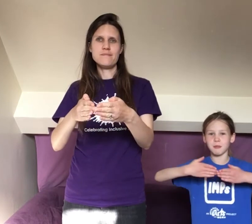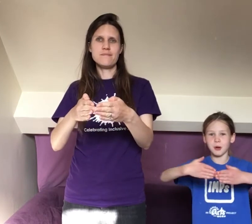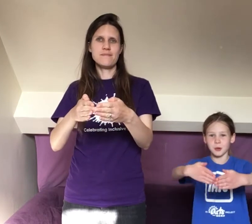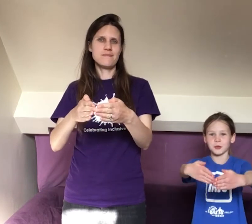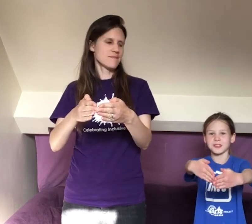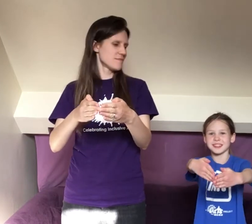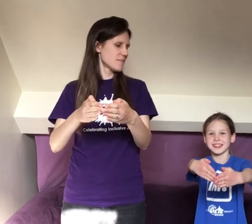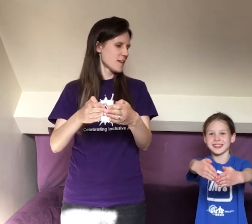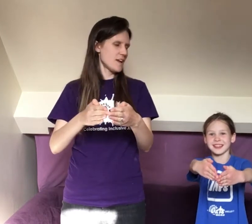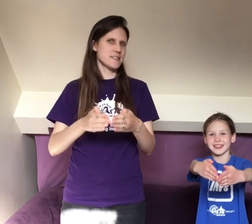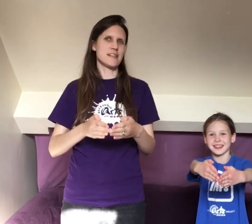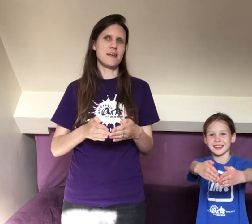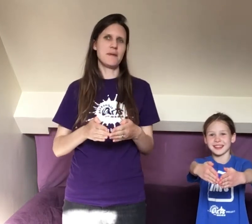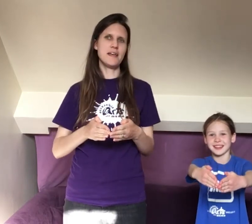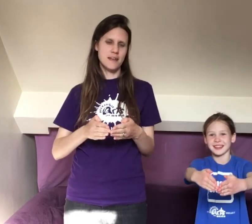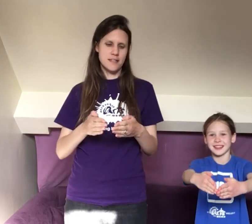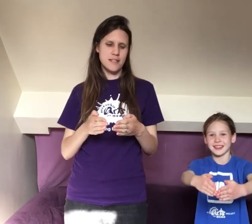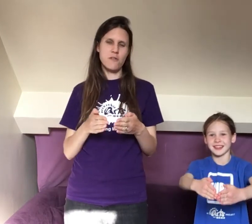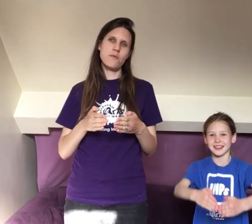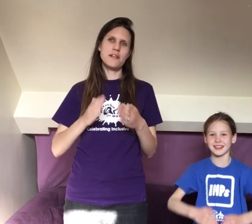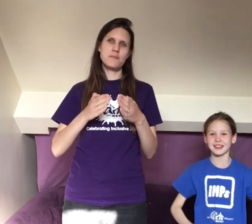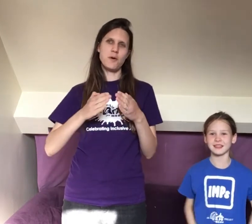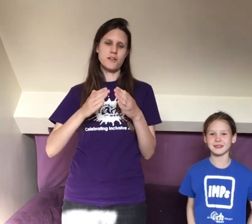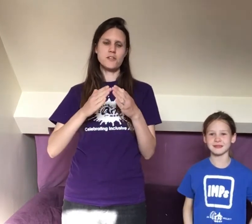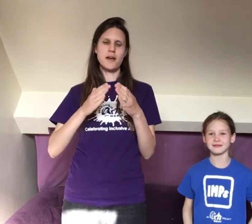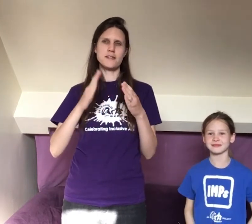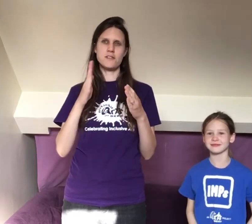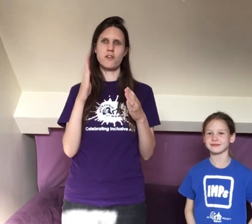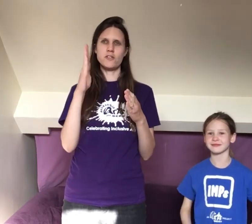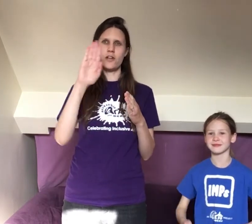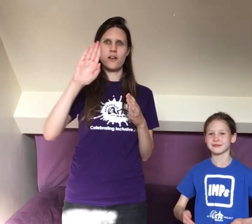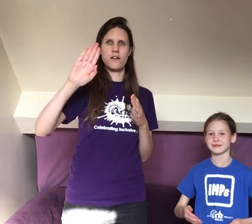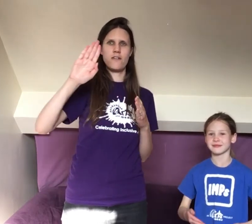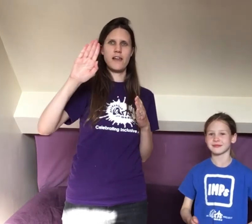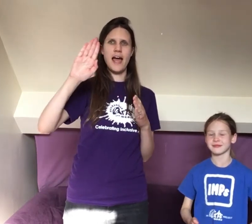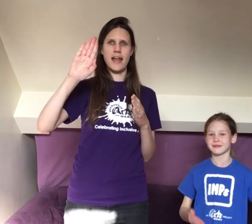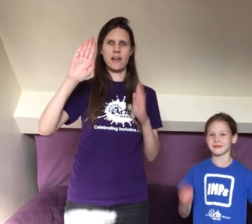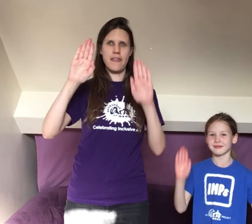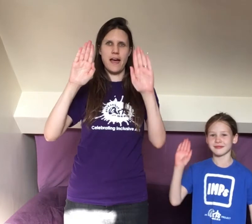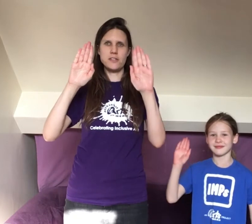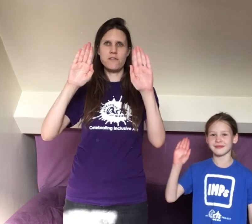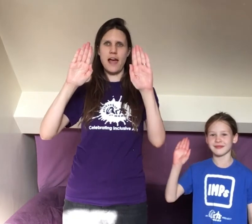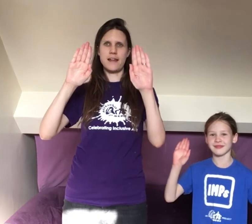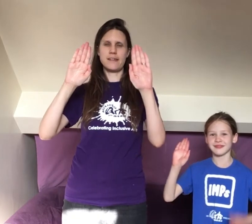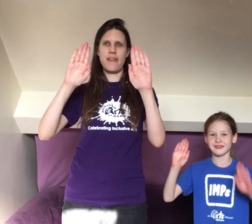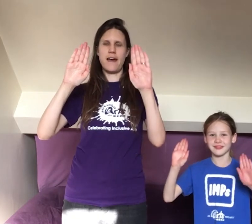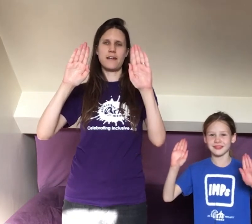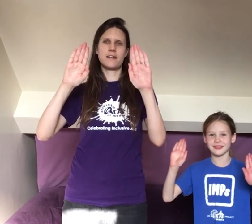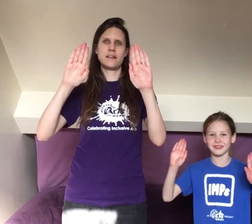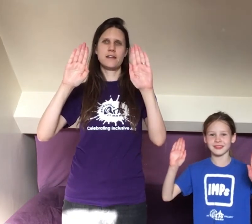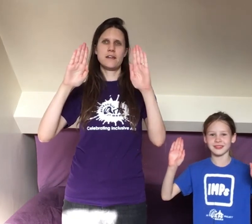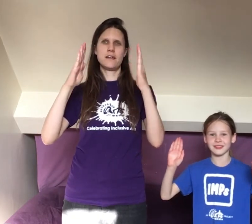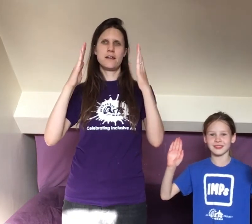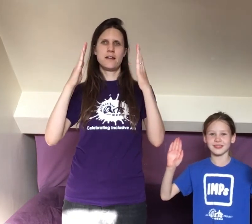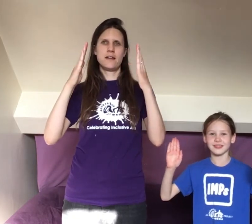Boat! That’s it Immy! So we need to put our two hands… so you’ve got a flat hand like that… two flat hands like that.